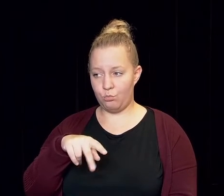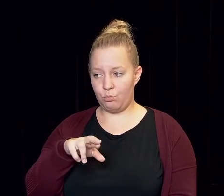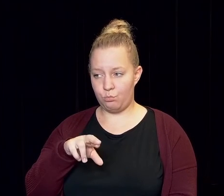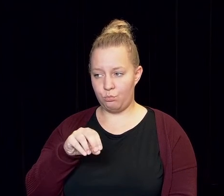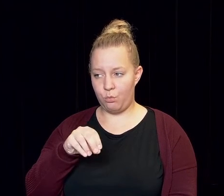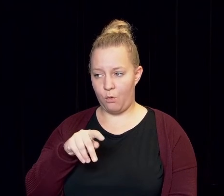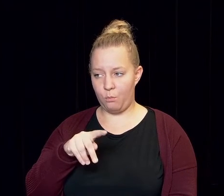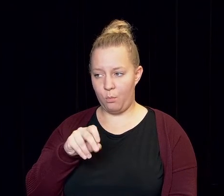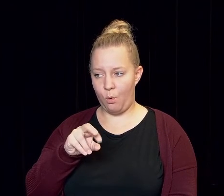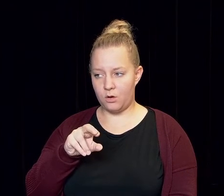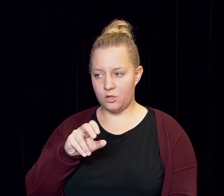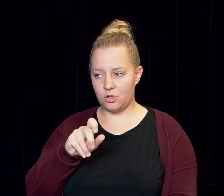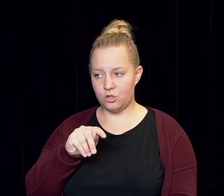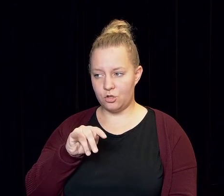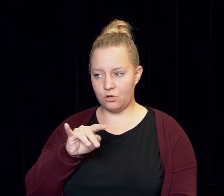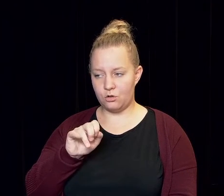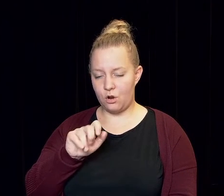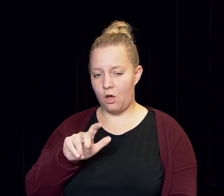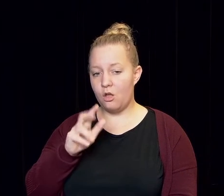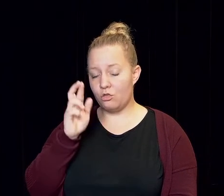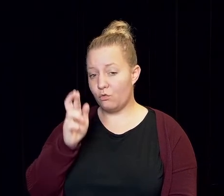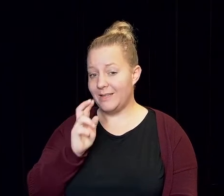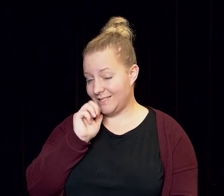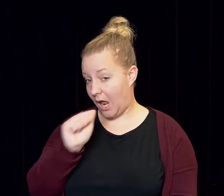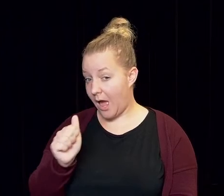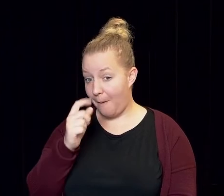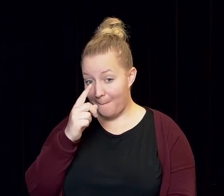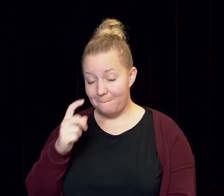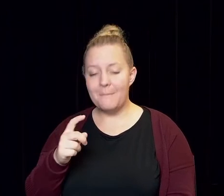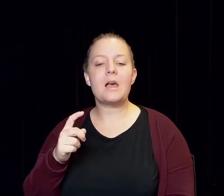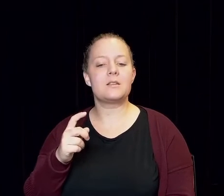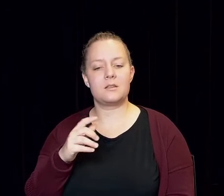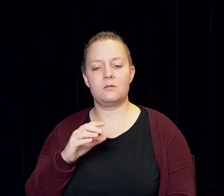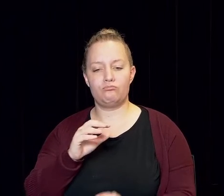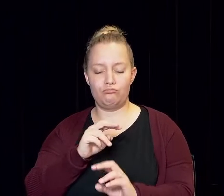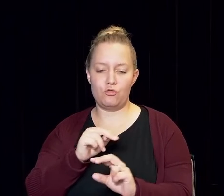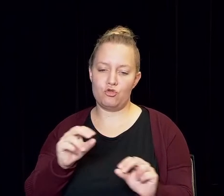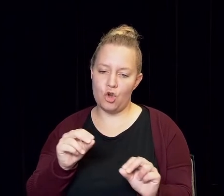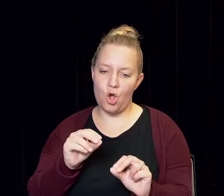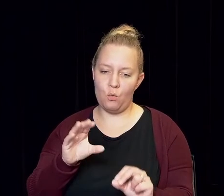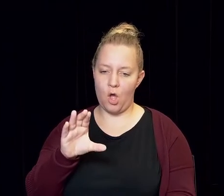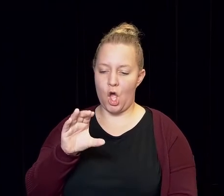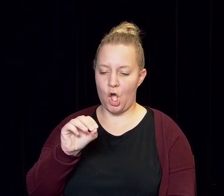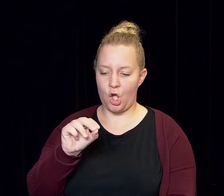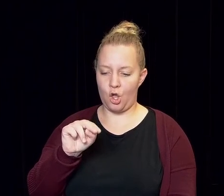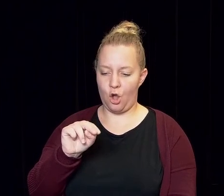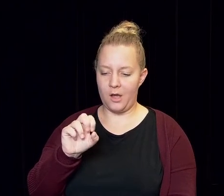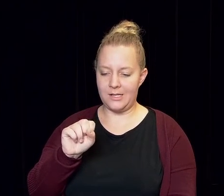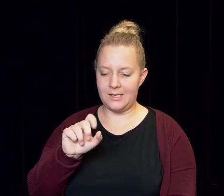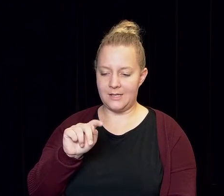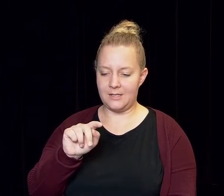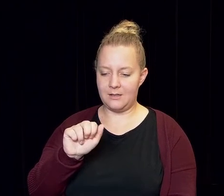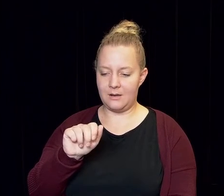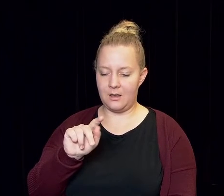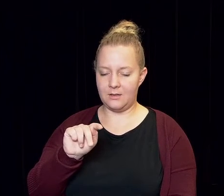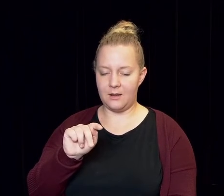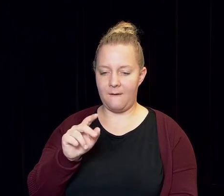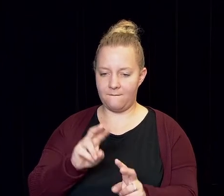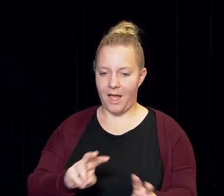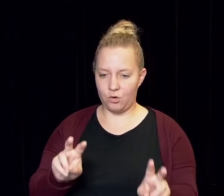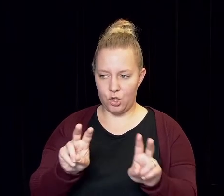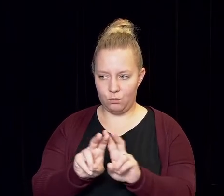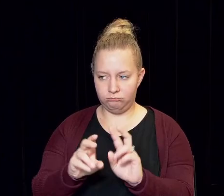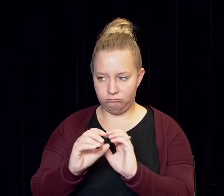And the reason that it is not proportional is because there is no constant value.